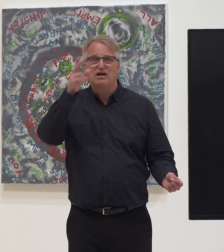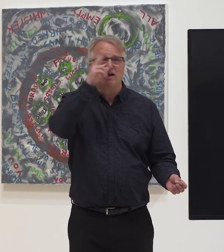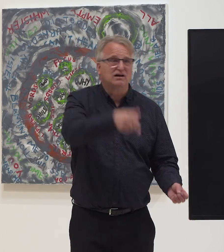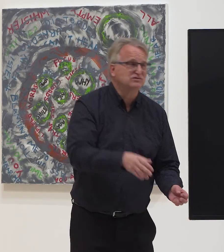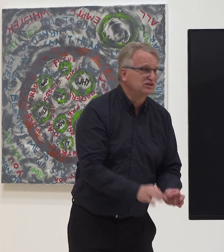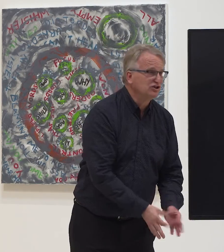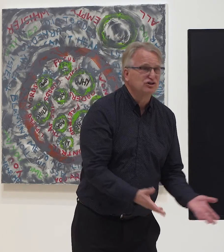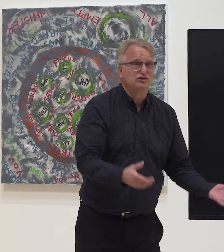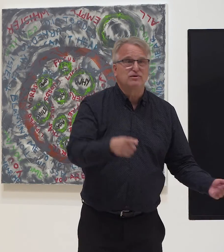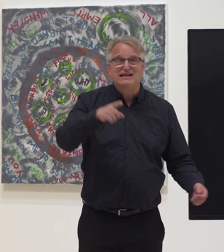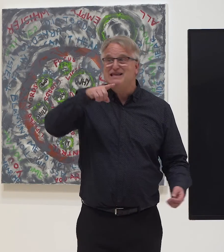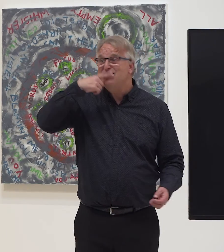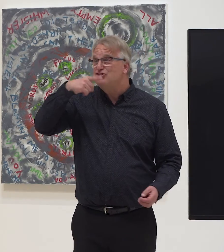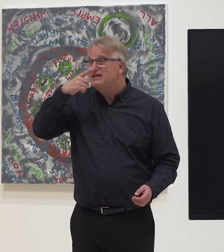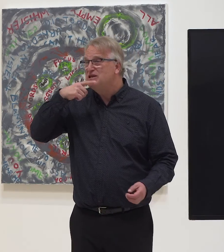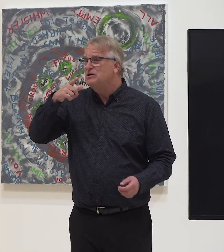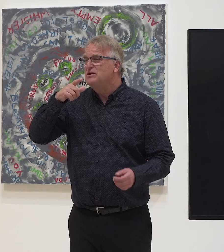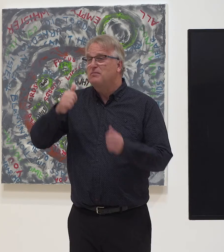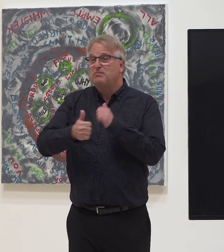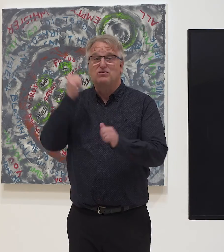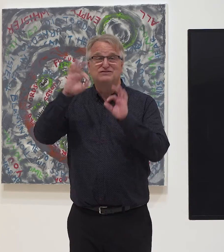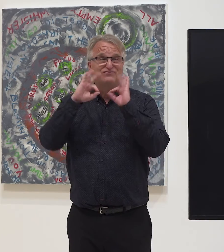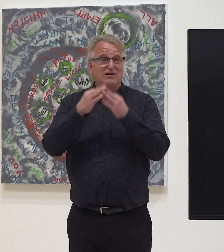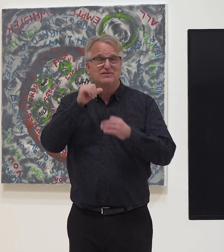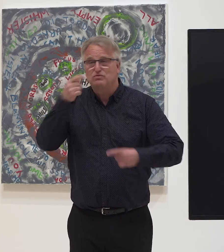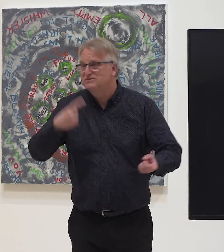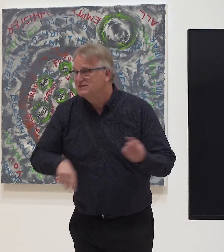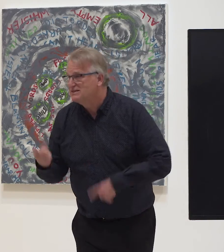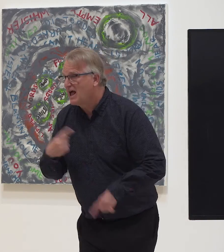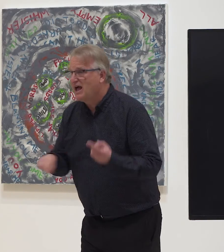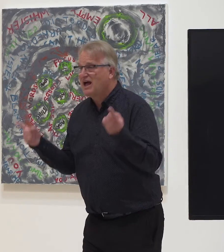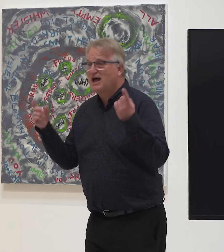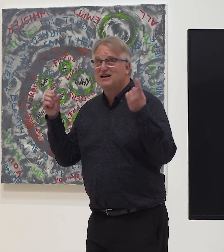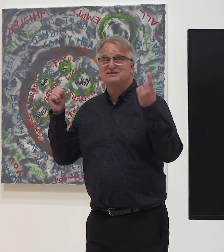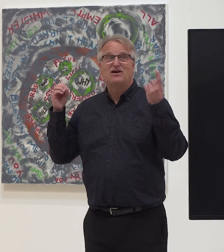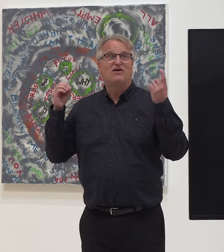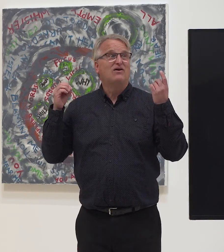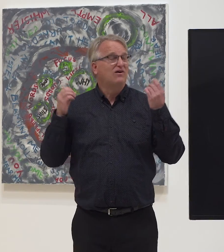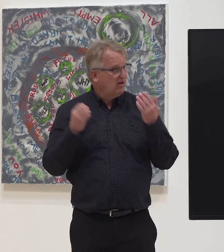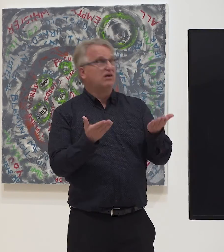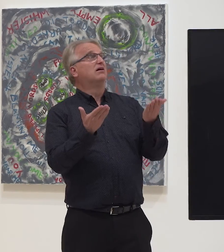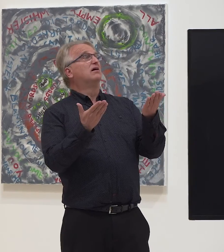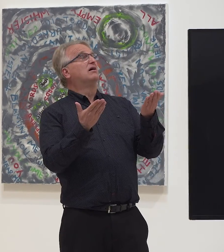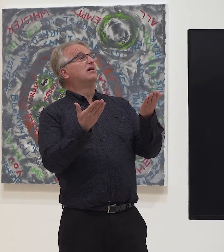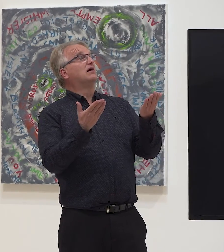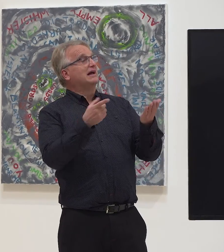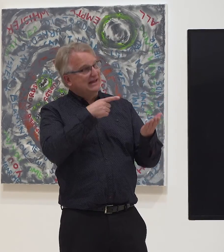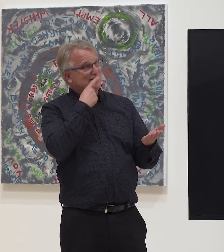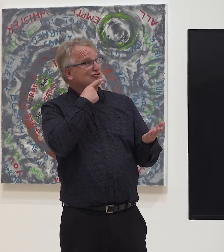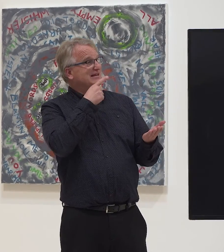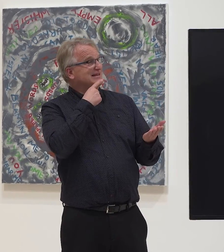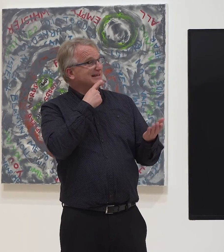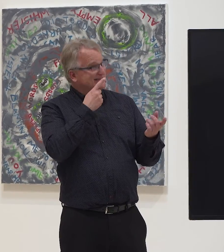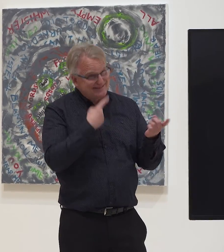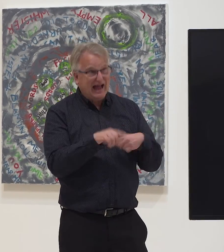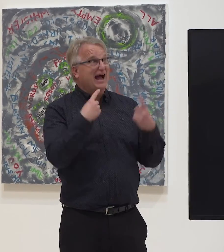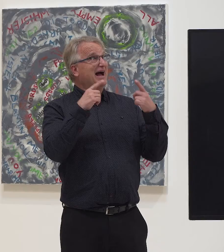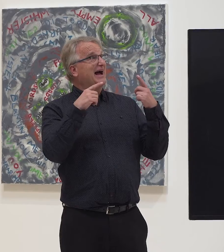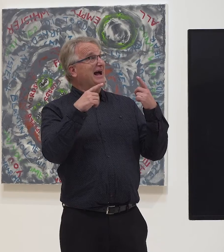with unskilled interpreters, and they may come from families who don't use sign language. And this may be the first place that they come